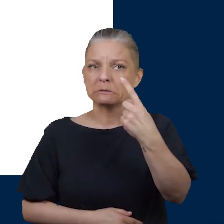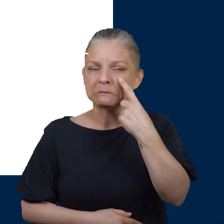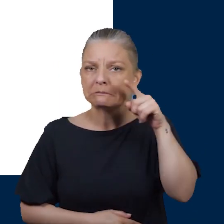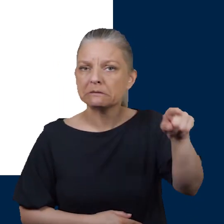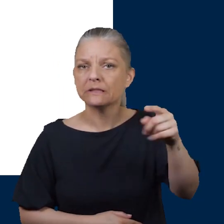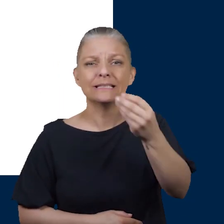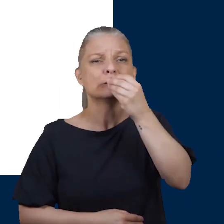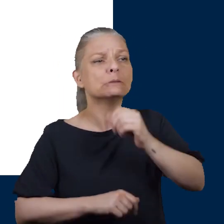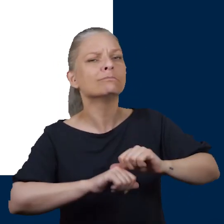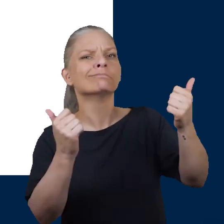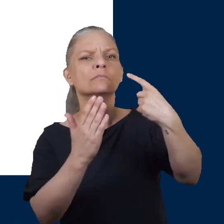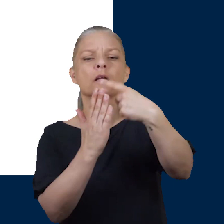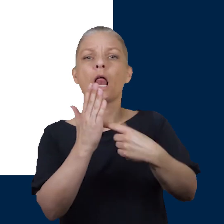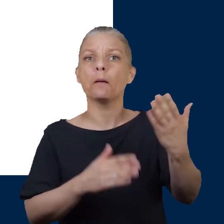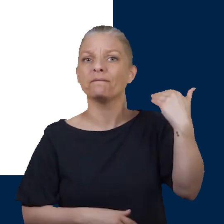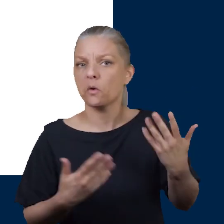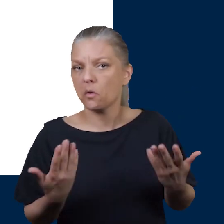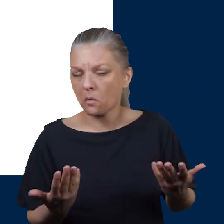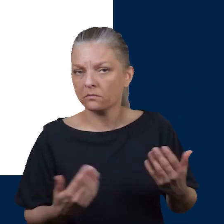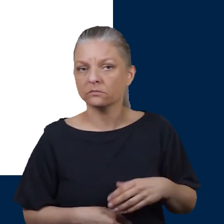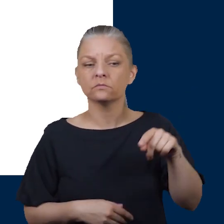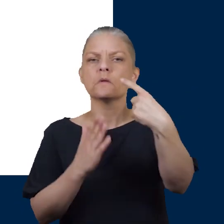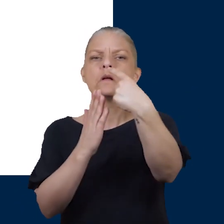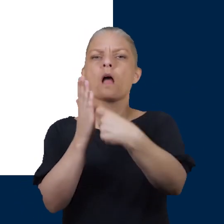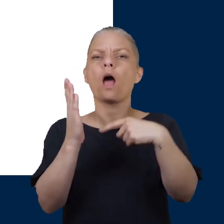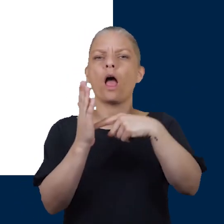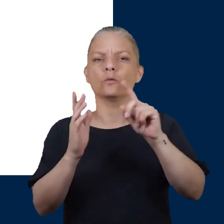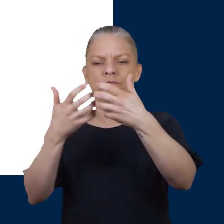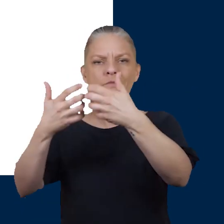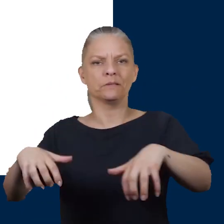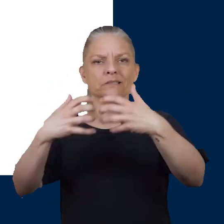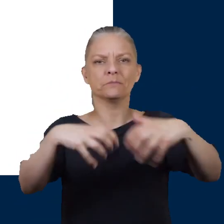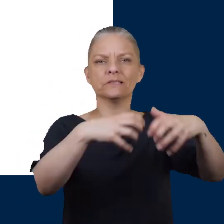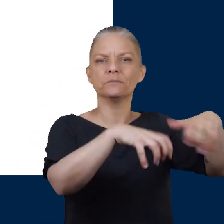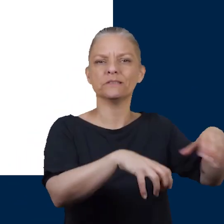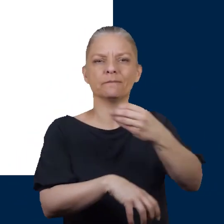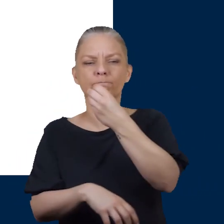Maybe you have seen the Eatwell guide before. The guide splits our foods and